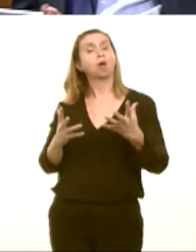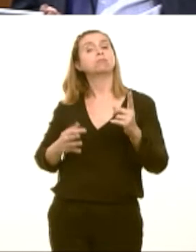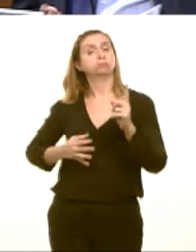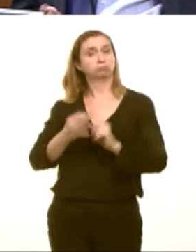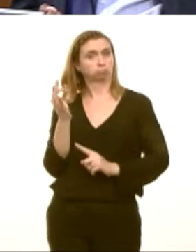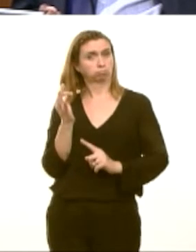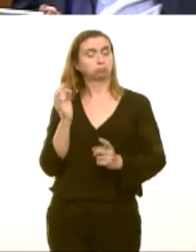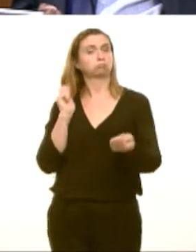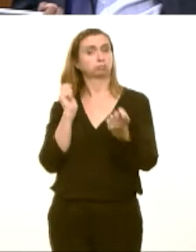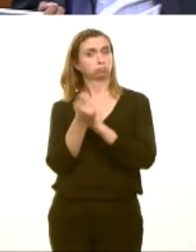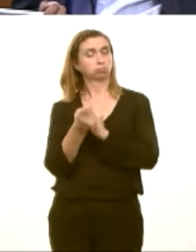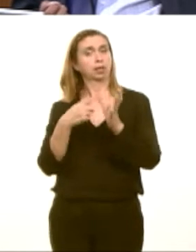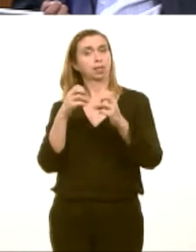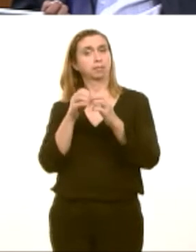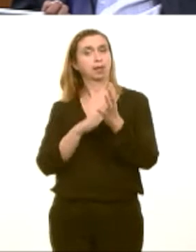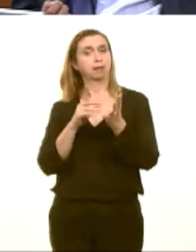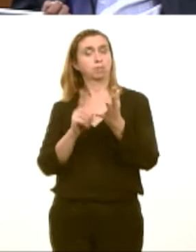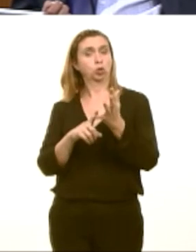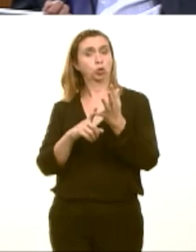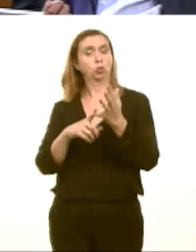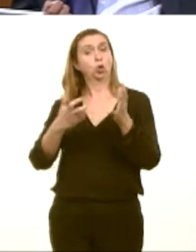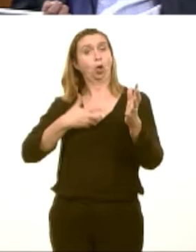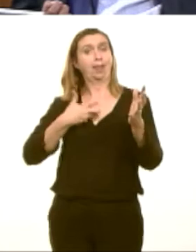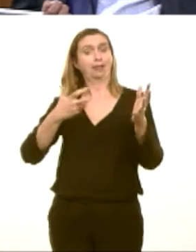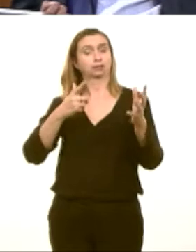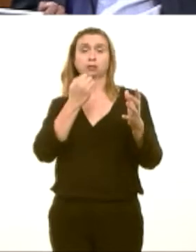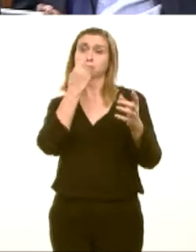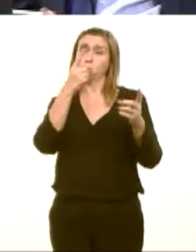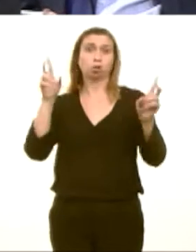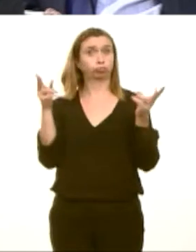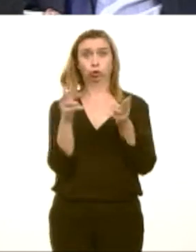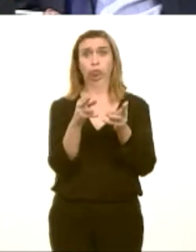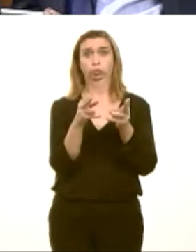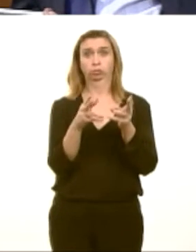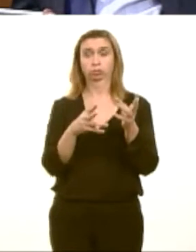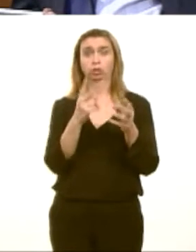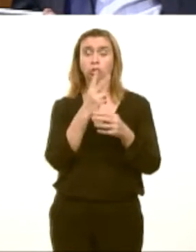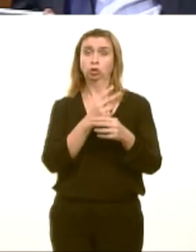We have seen that ABMU had the largest reduction in complaints in 2014-15, partly due to the